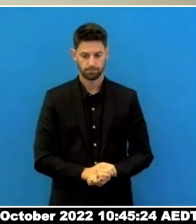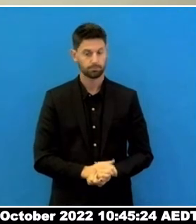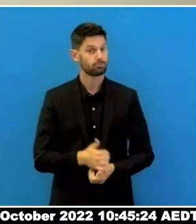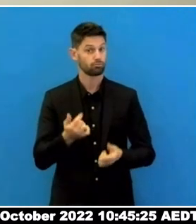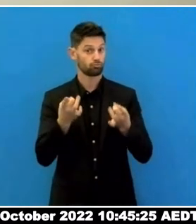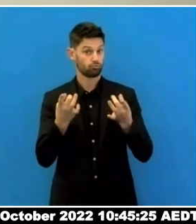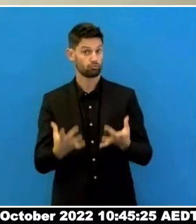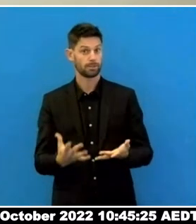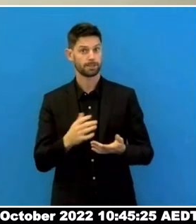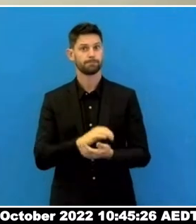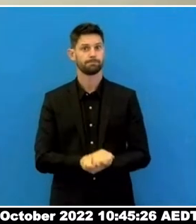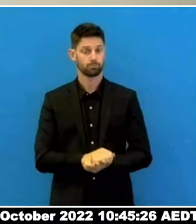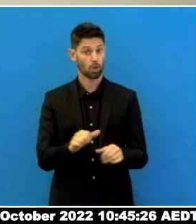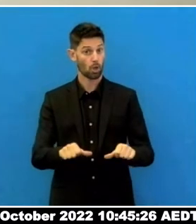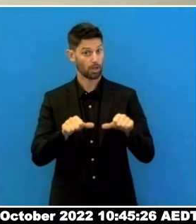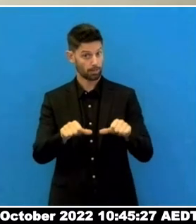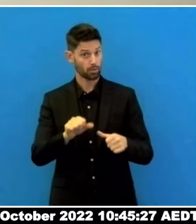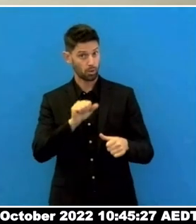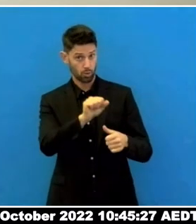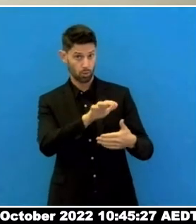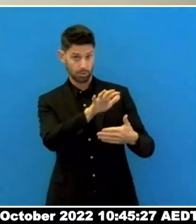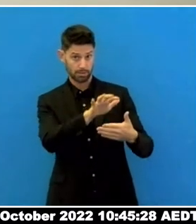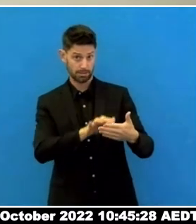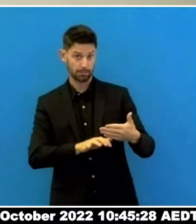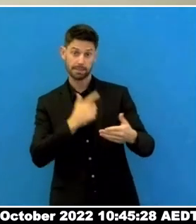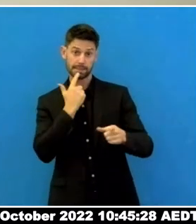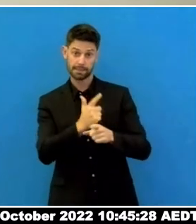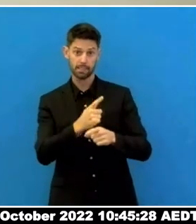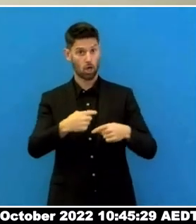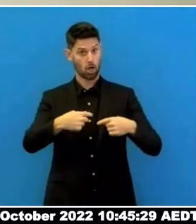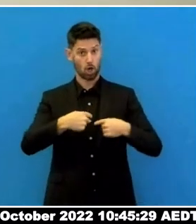"This statement is made by me accurately, sets out the evidence